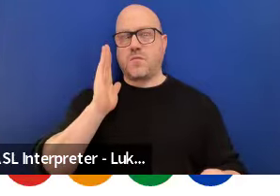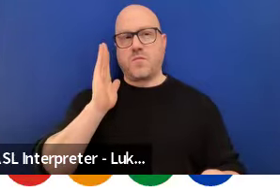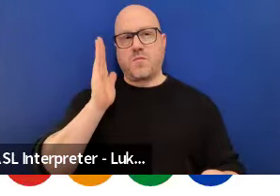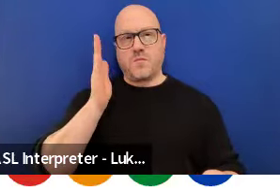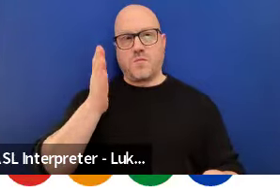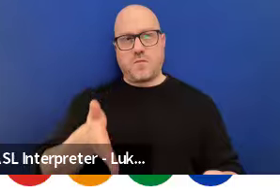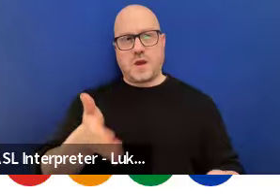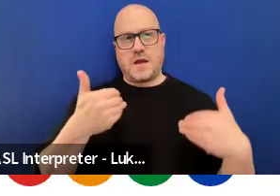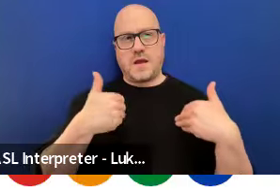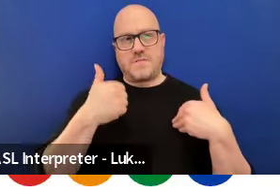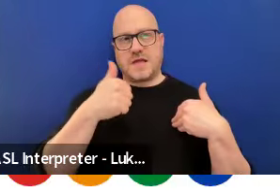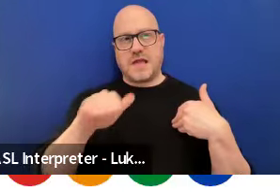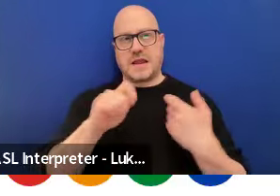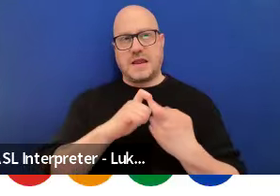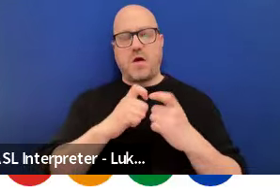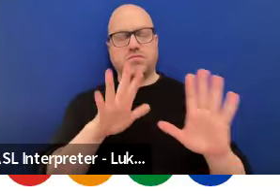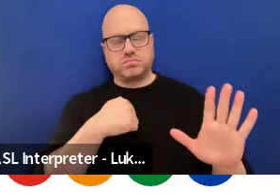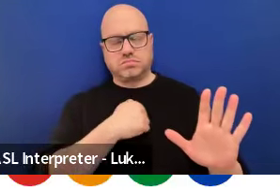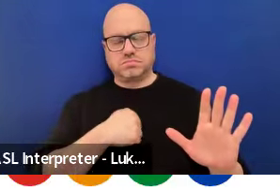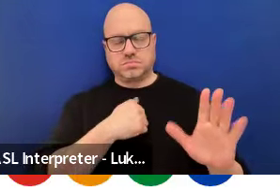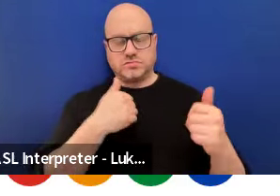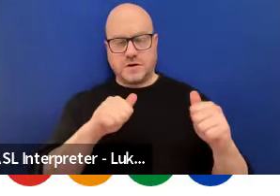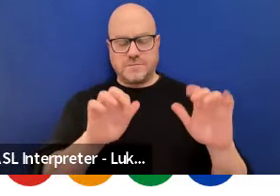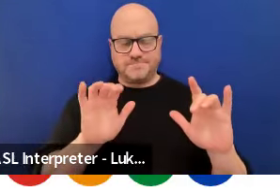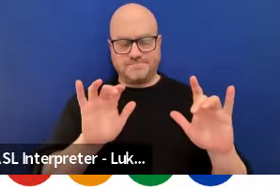I'M JUST